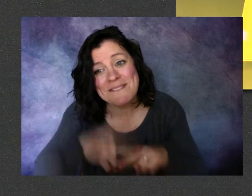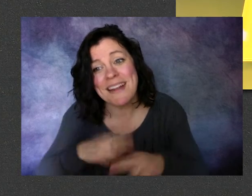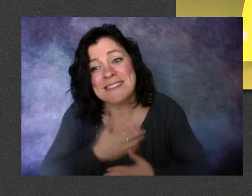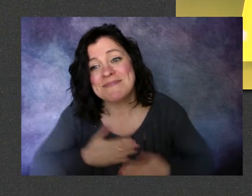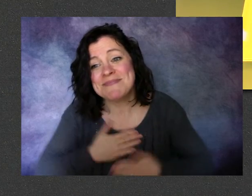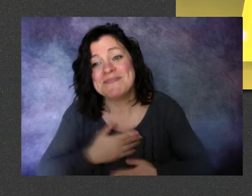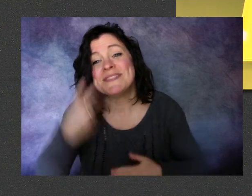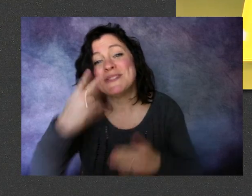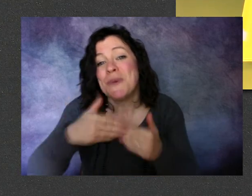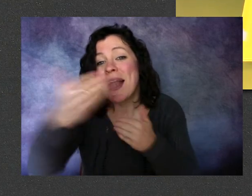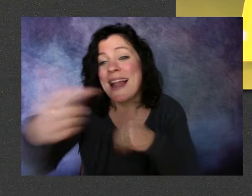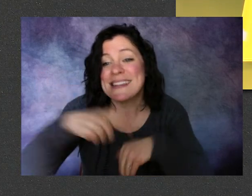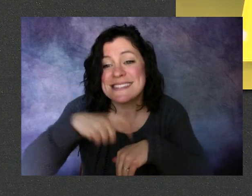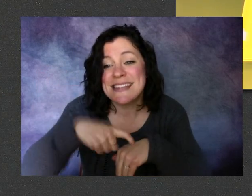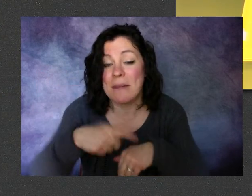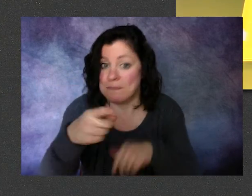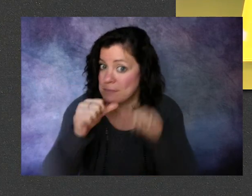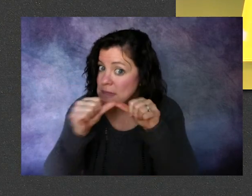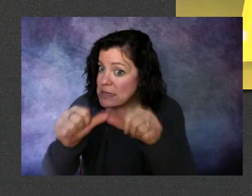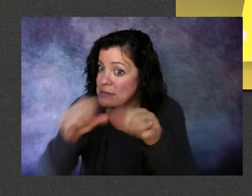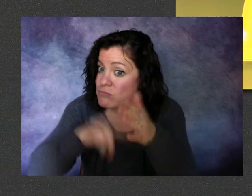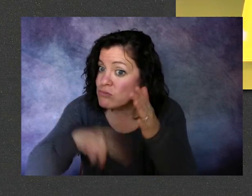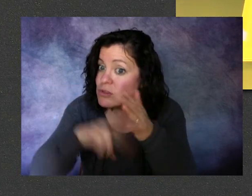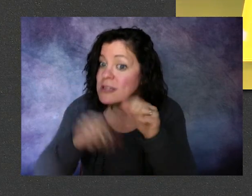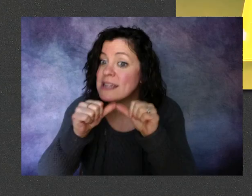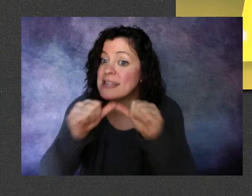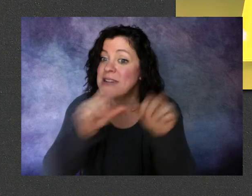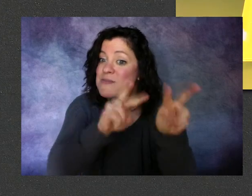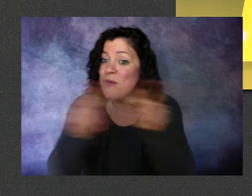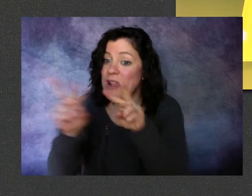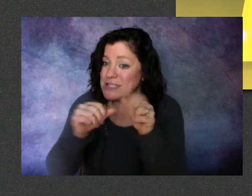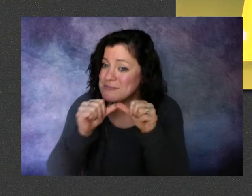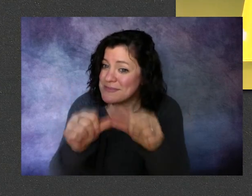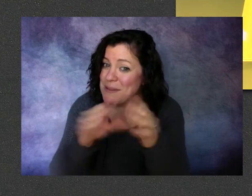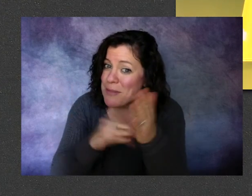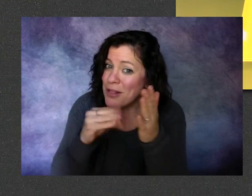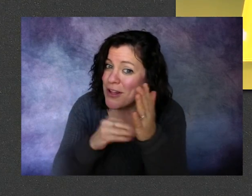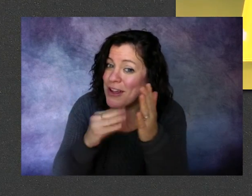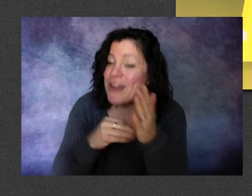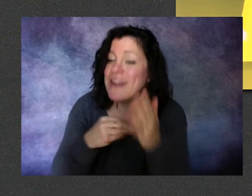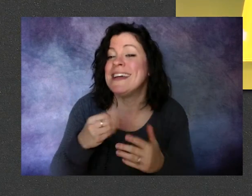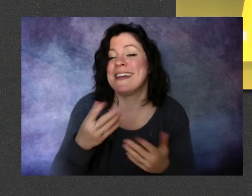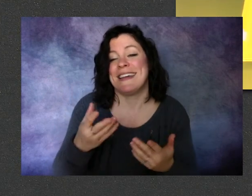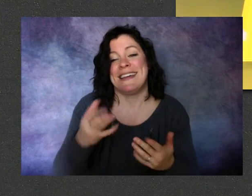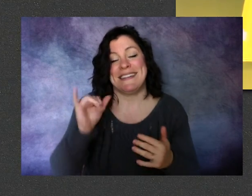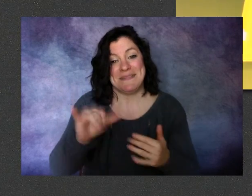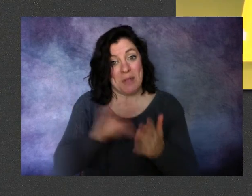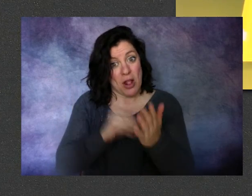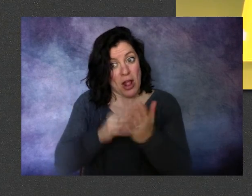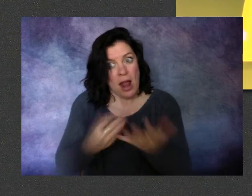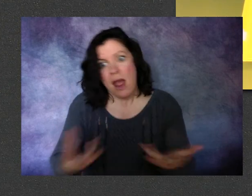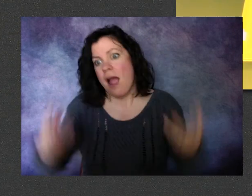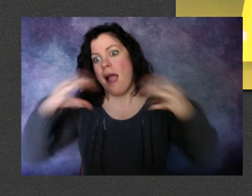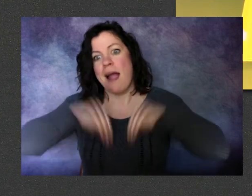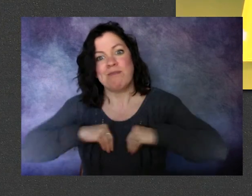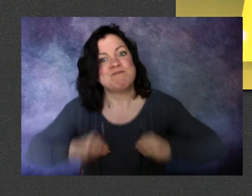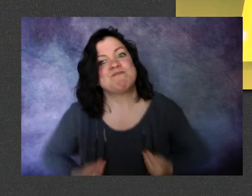So until next time, I hope you keep reading, keep learning, and keep watching "WQLN Homeroom,"